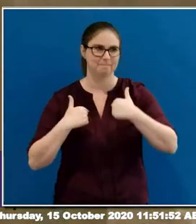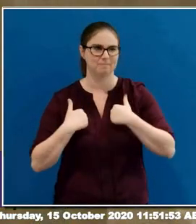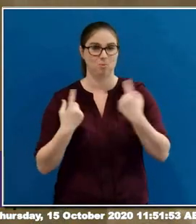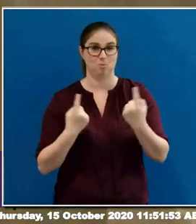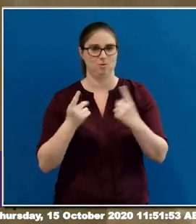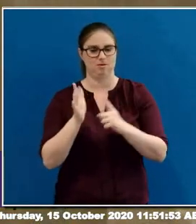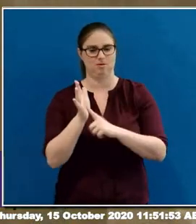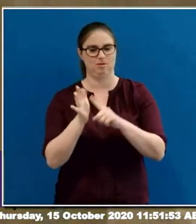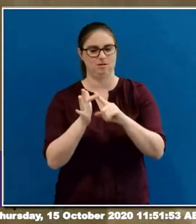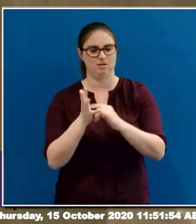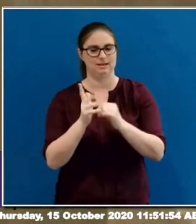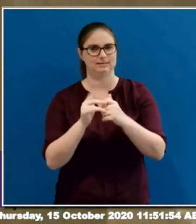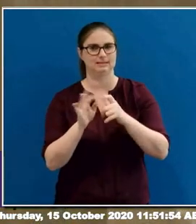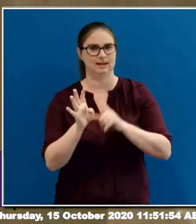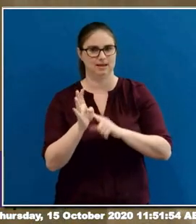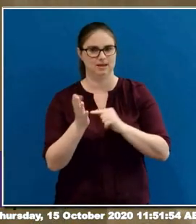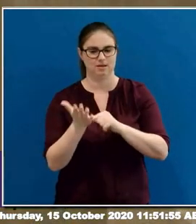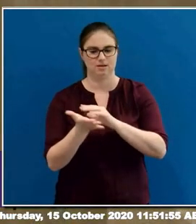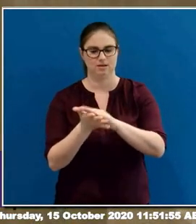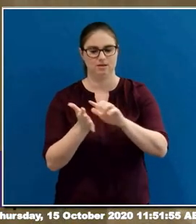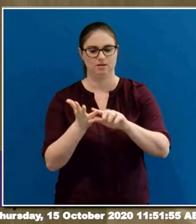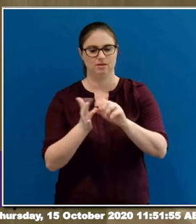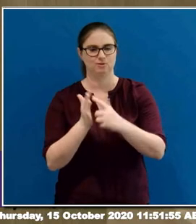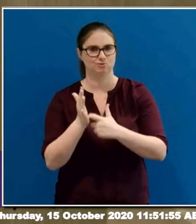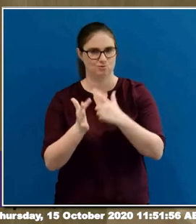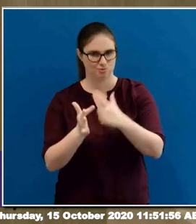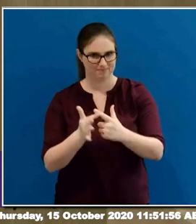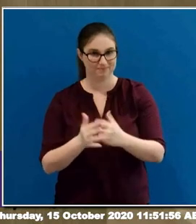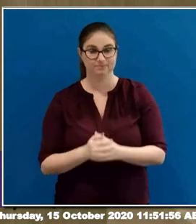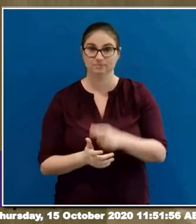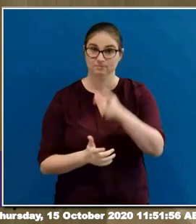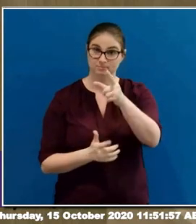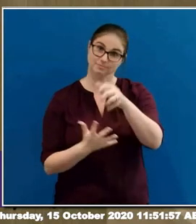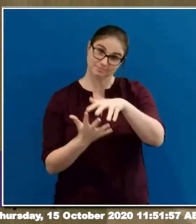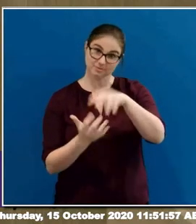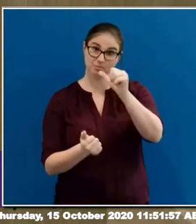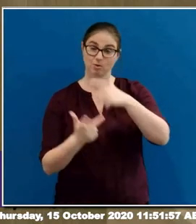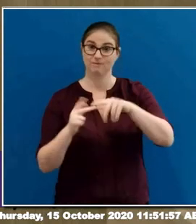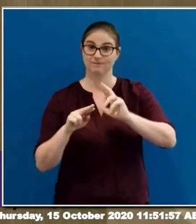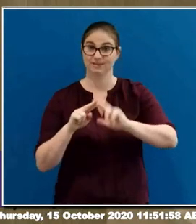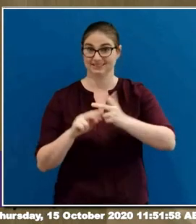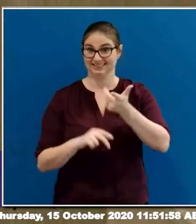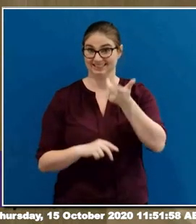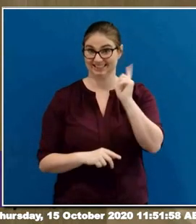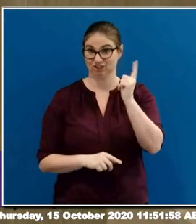Do you hold a Diploma of Teaching in Primary and Special